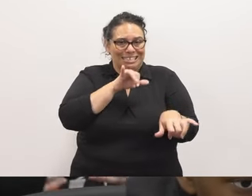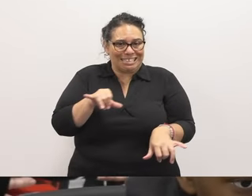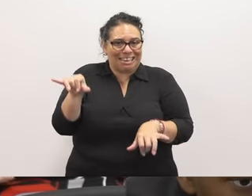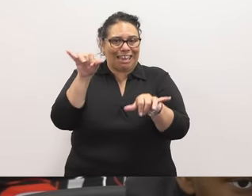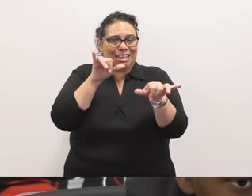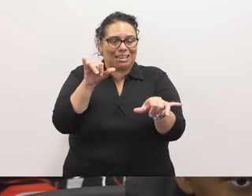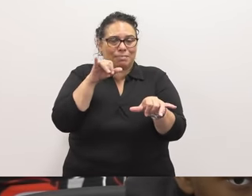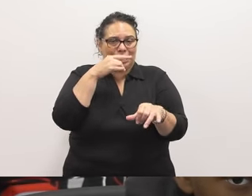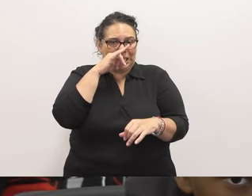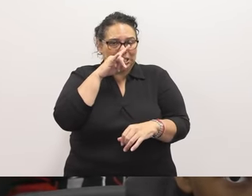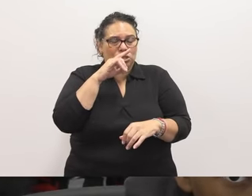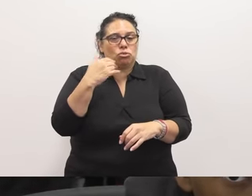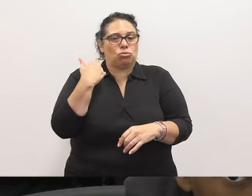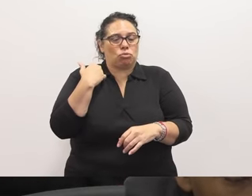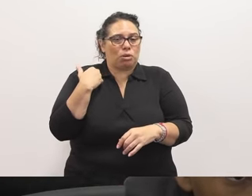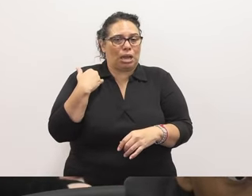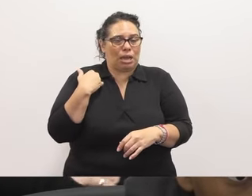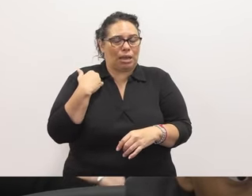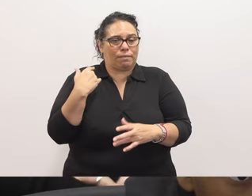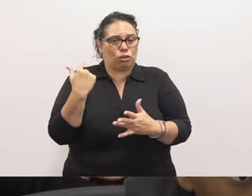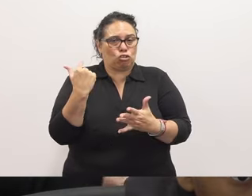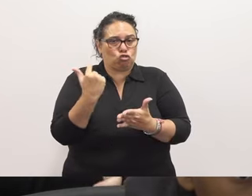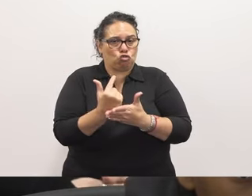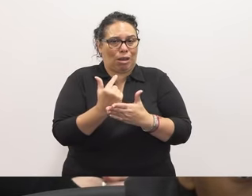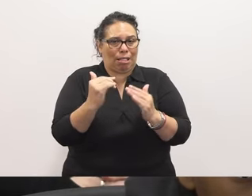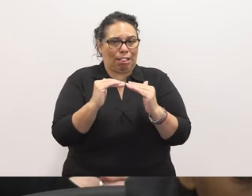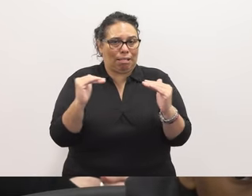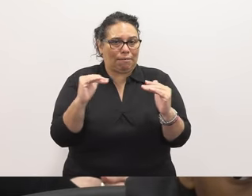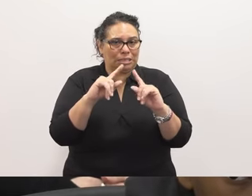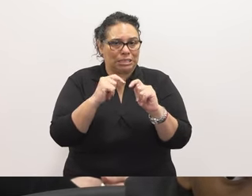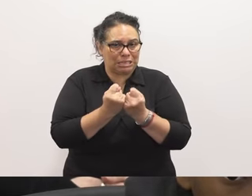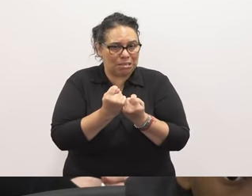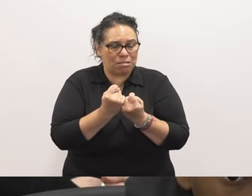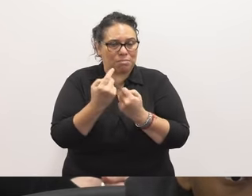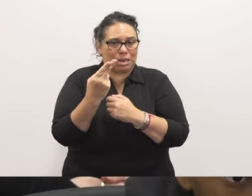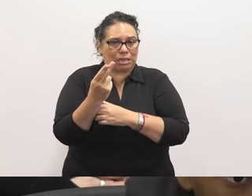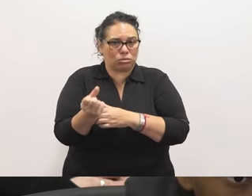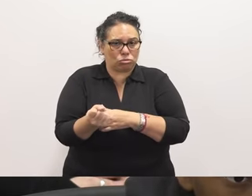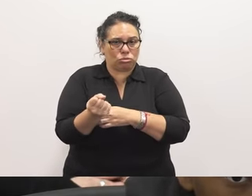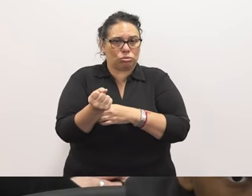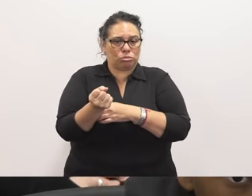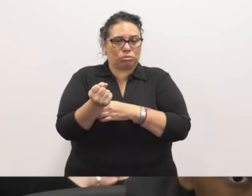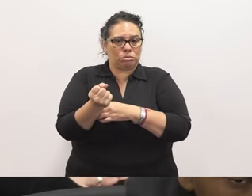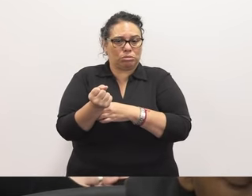And so we had our first grade level team at a high school that is predominantly not the focus.